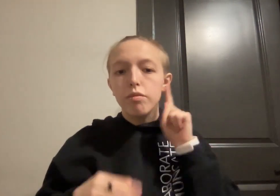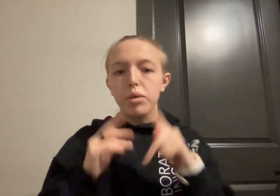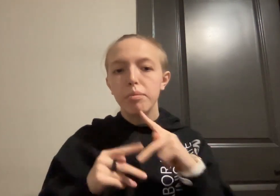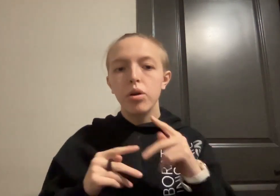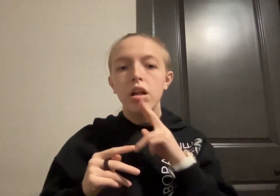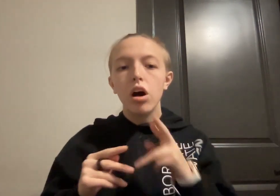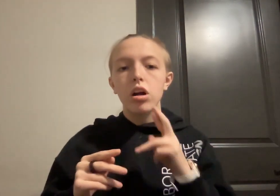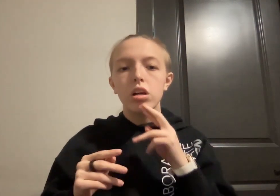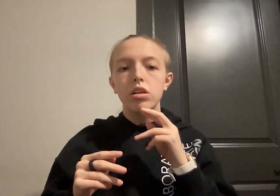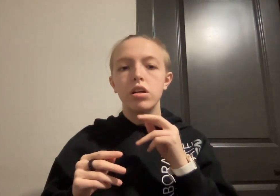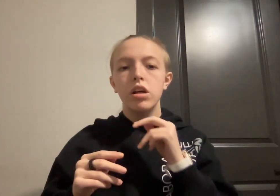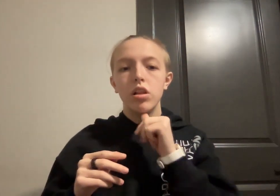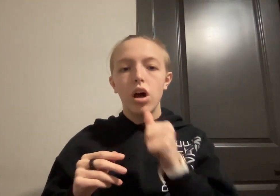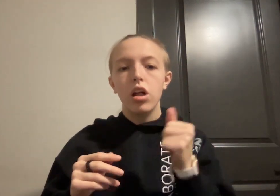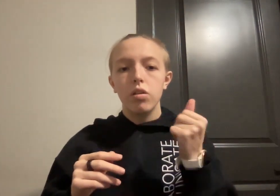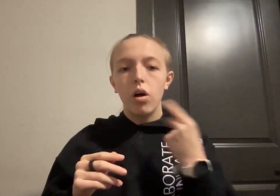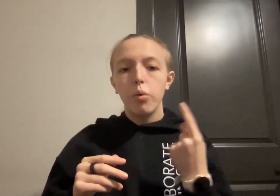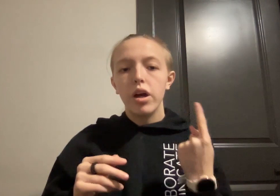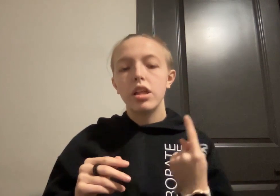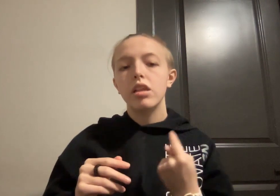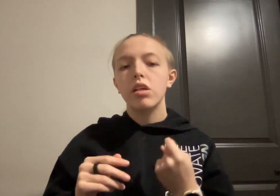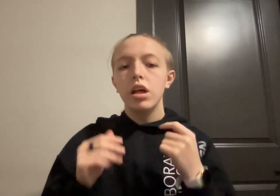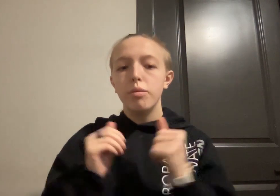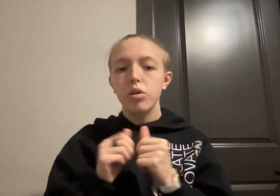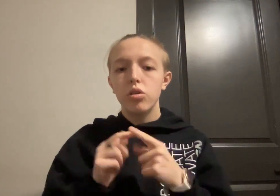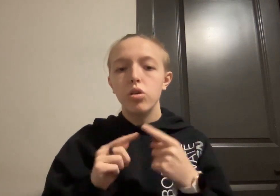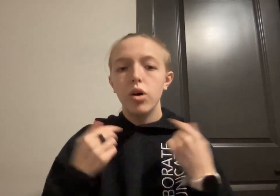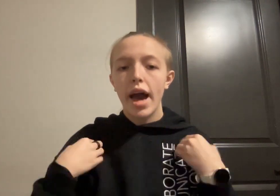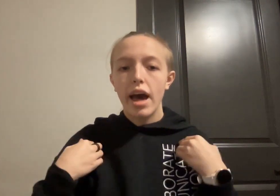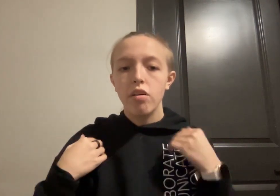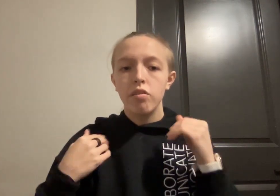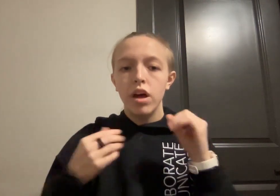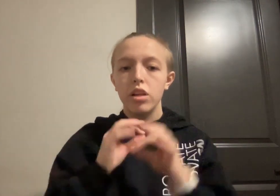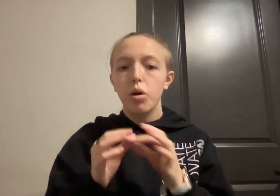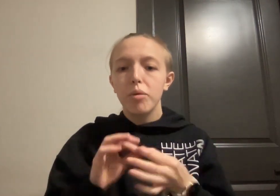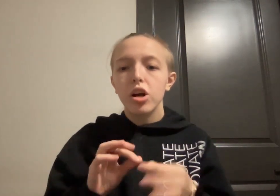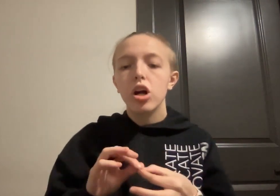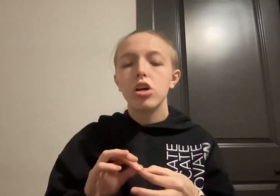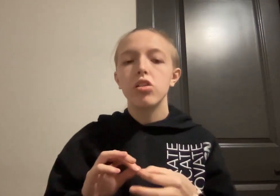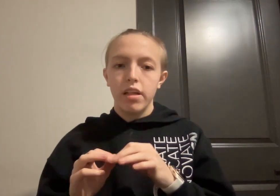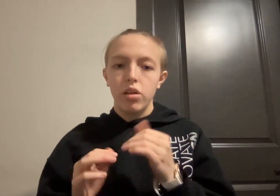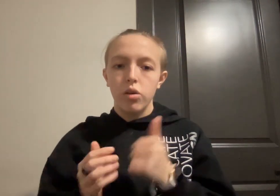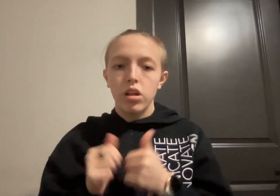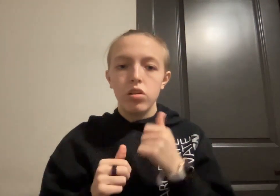people are not always able to have interpreters, which